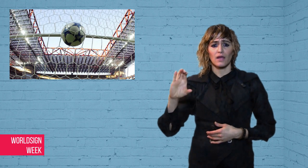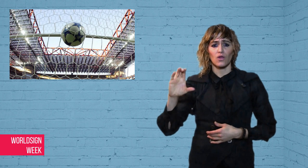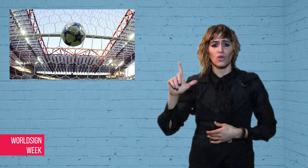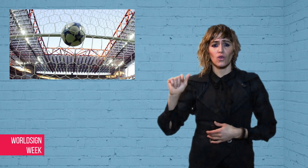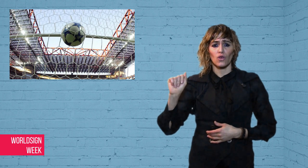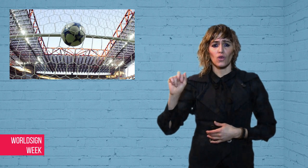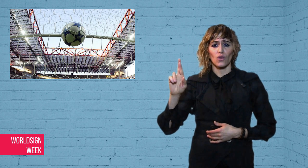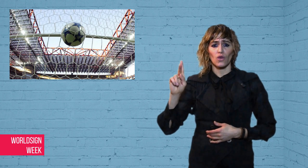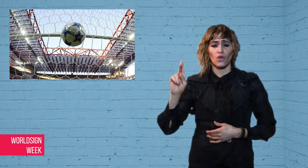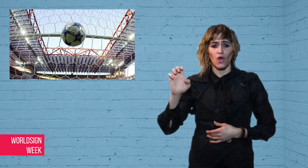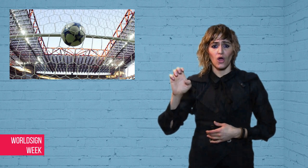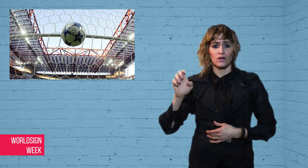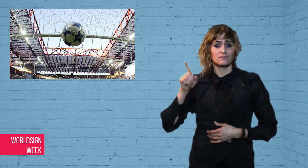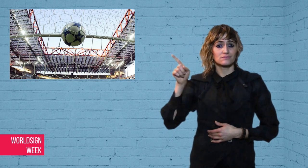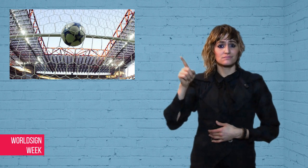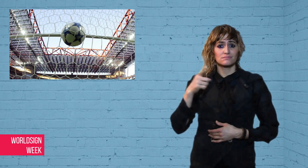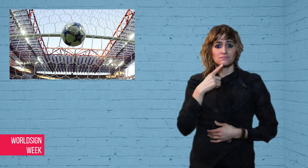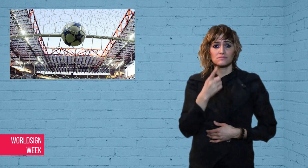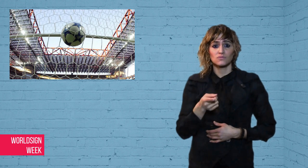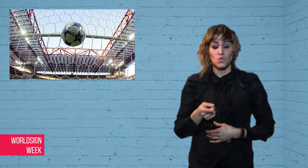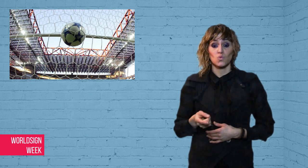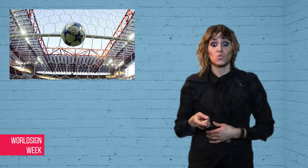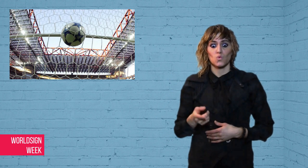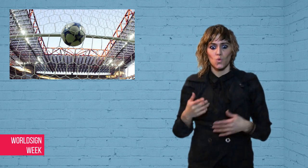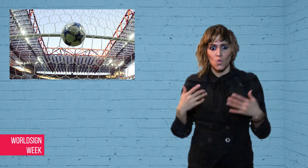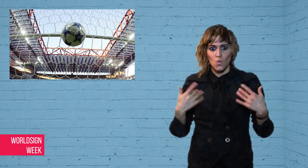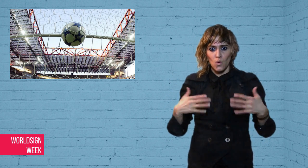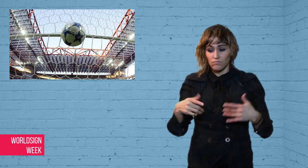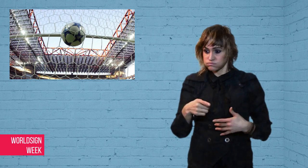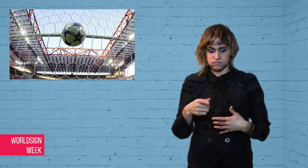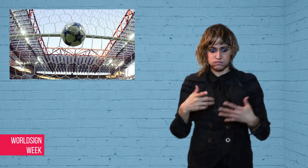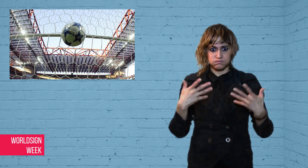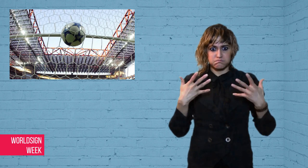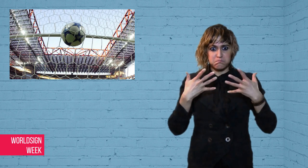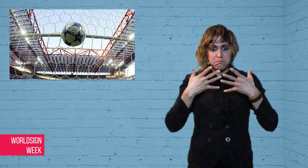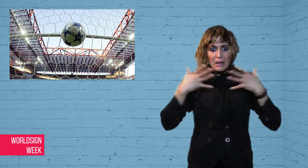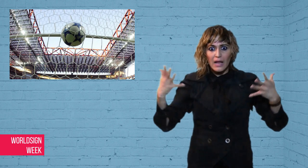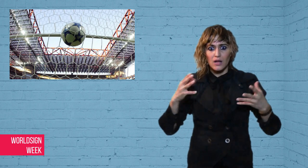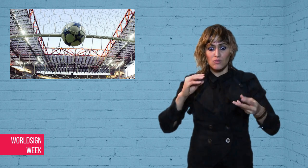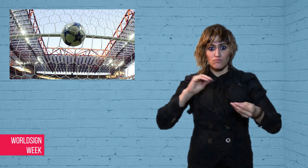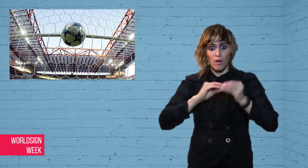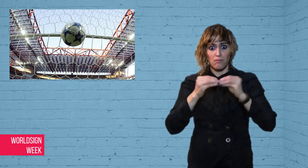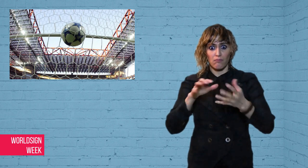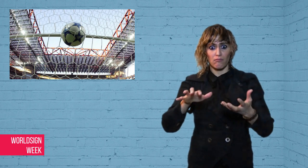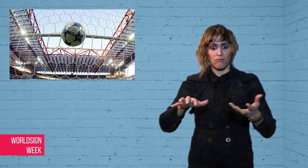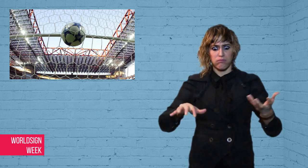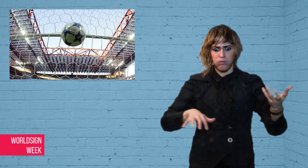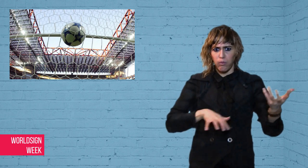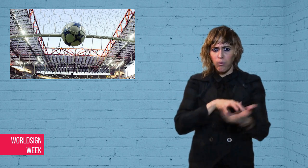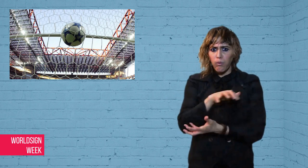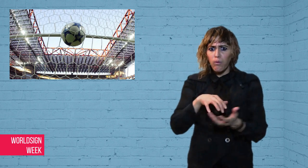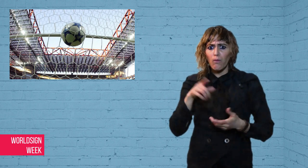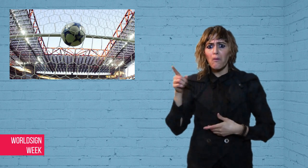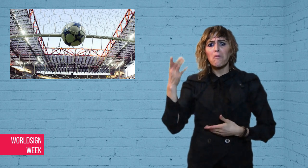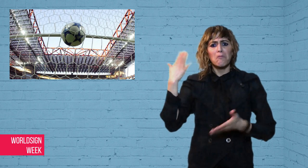Greg Clarke said it is the biggest crisis he has